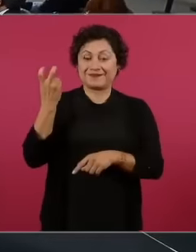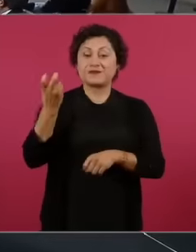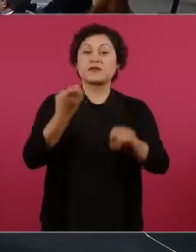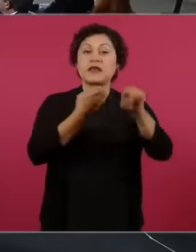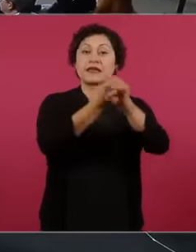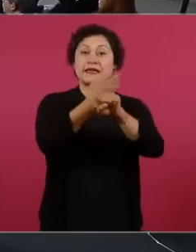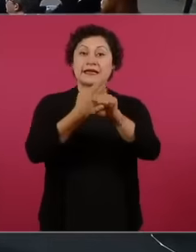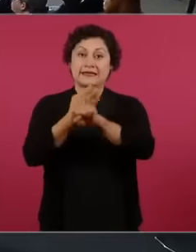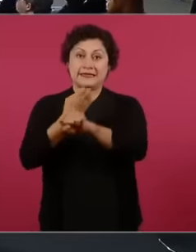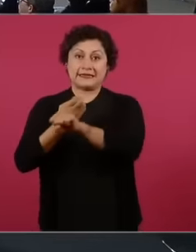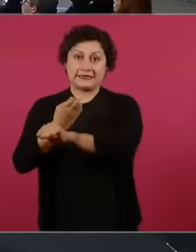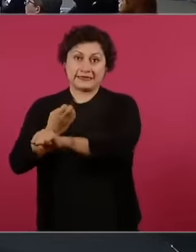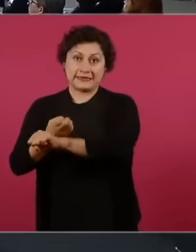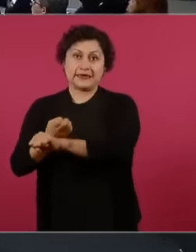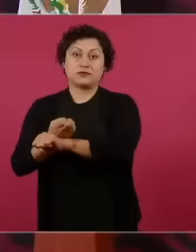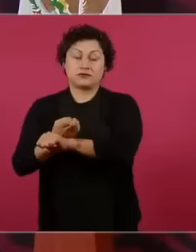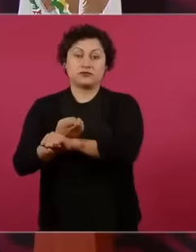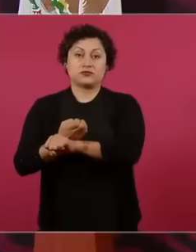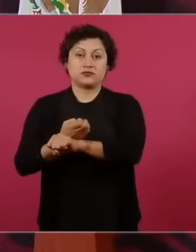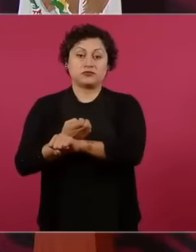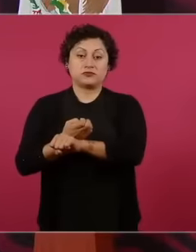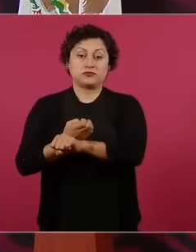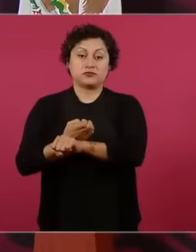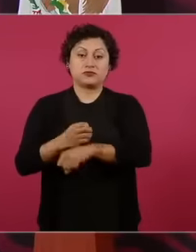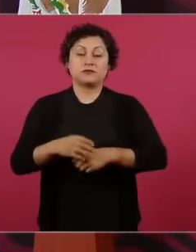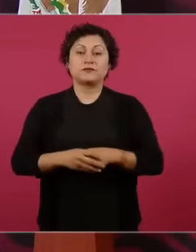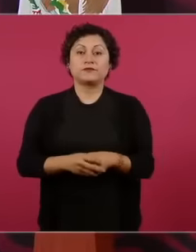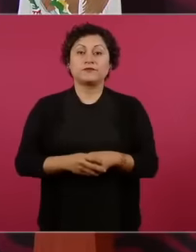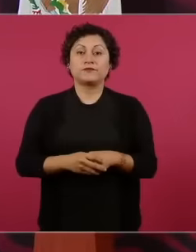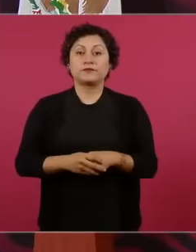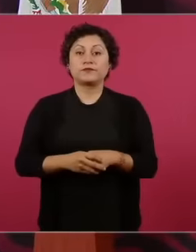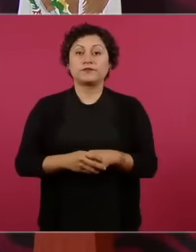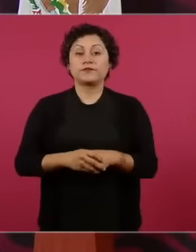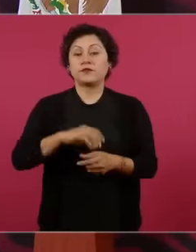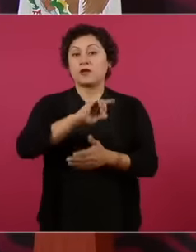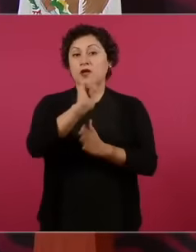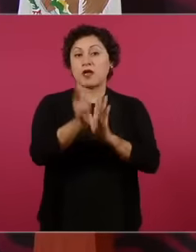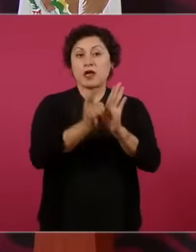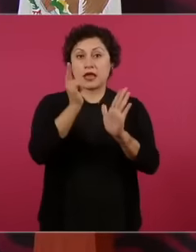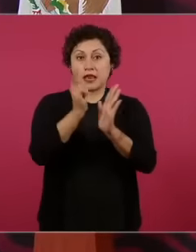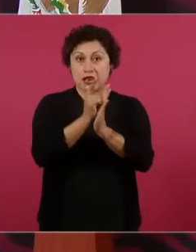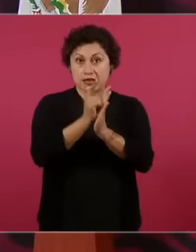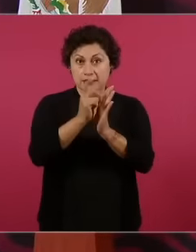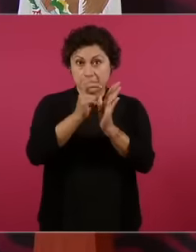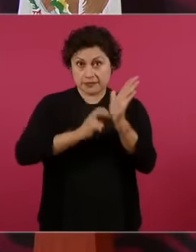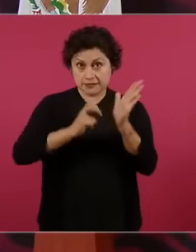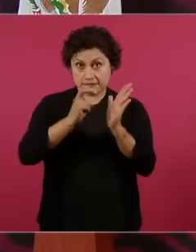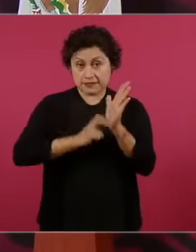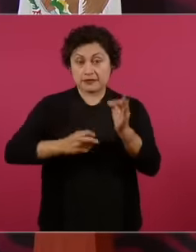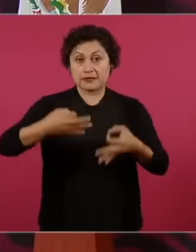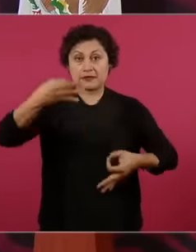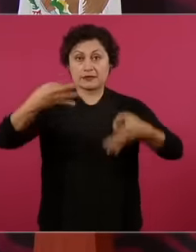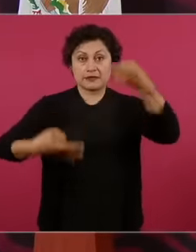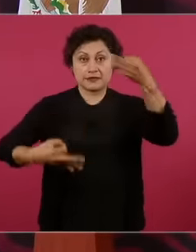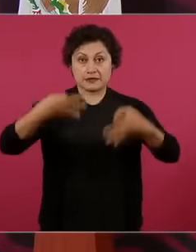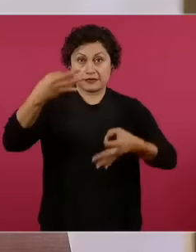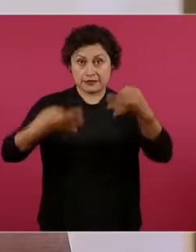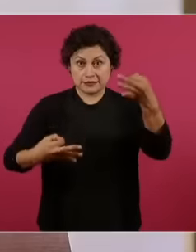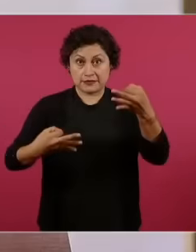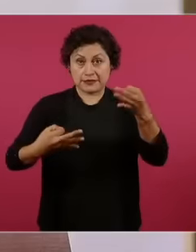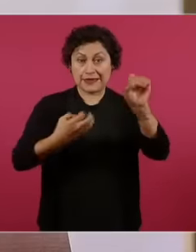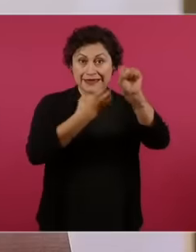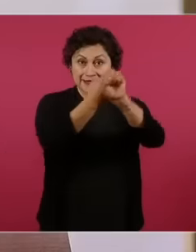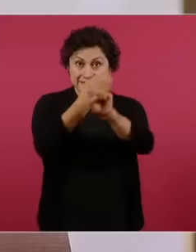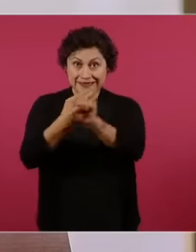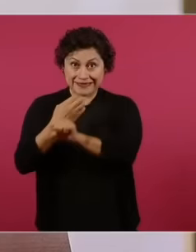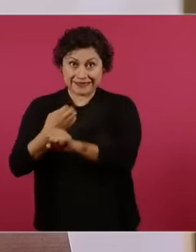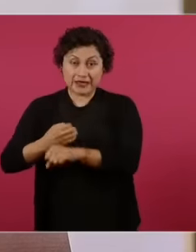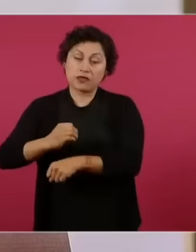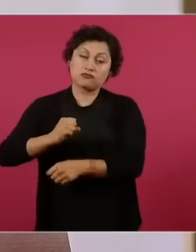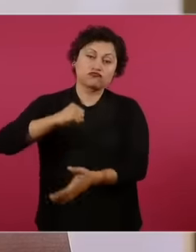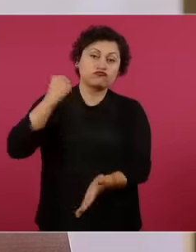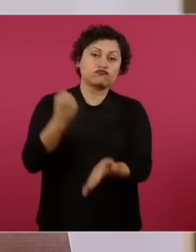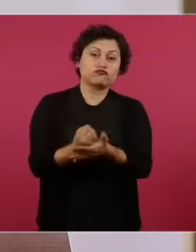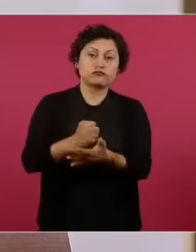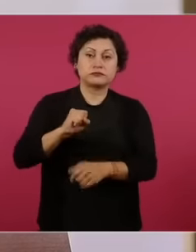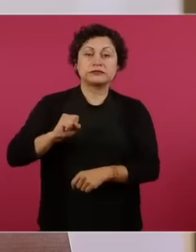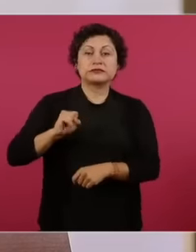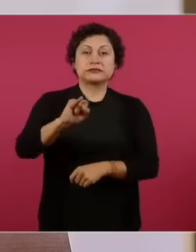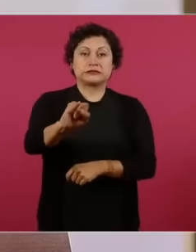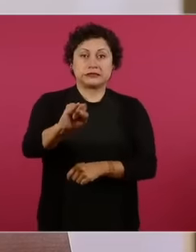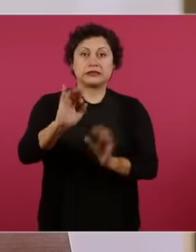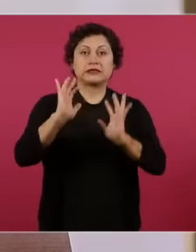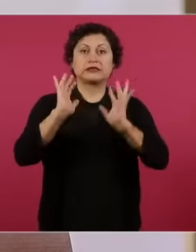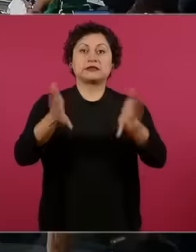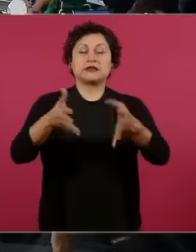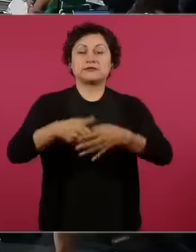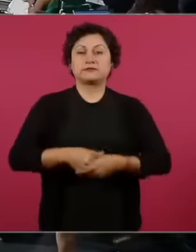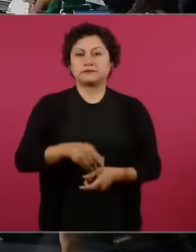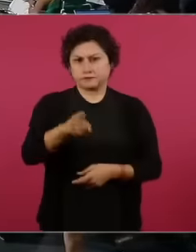approved the reform of the judiciary the local congresses a constitutional reform requires